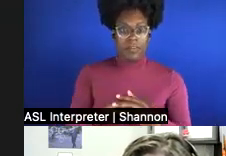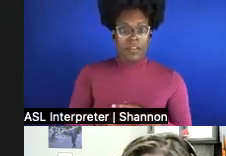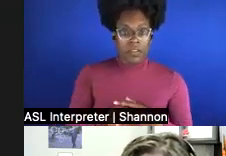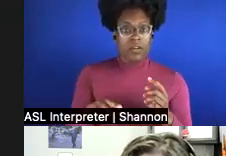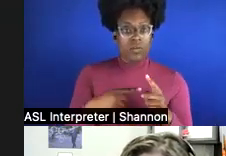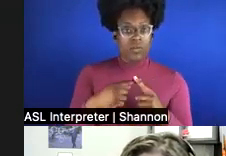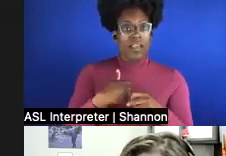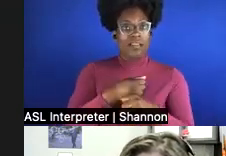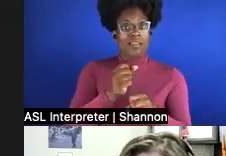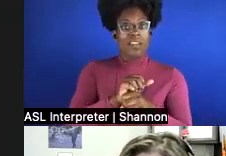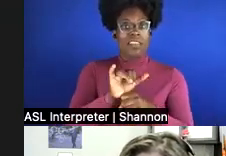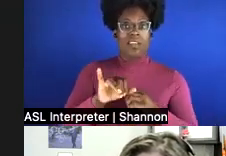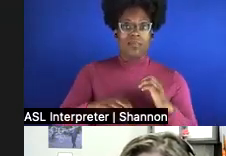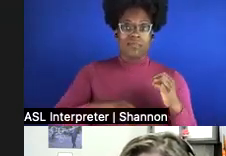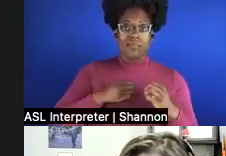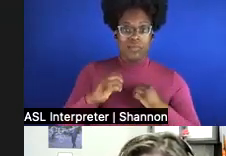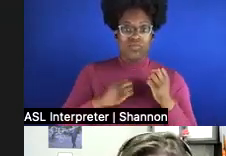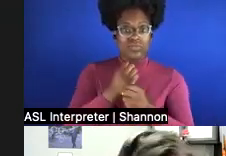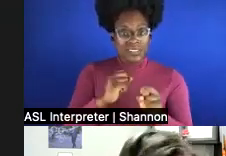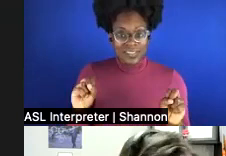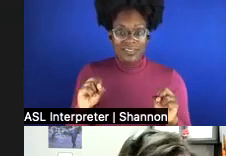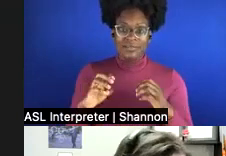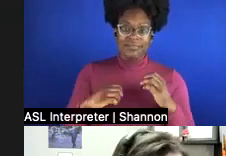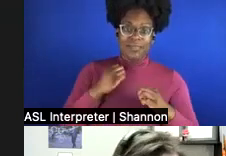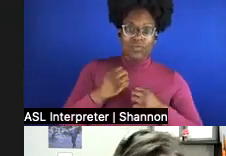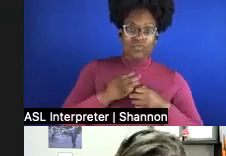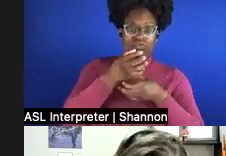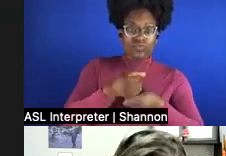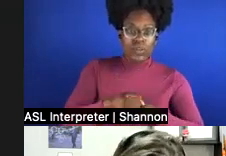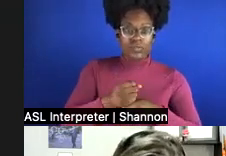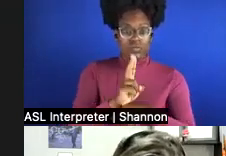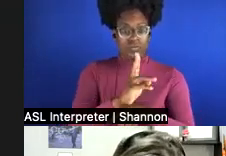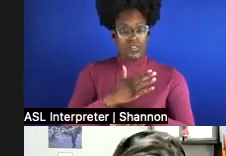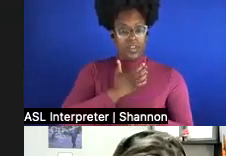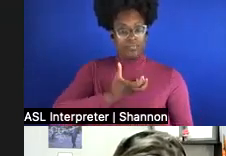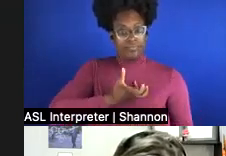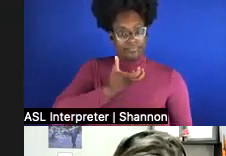by allowing my authentic voice to come through, I find the words flow more easily,